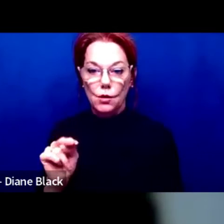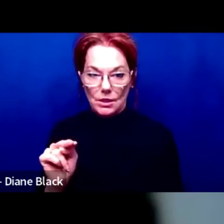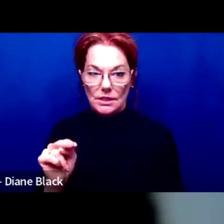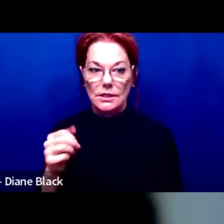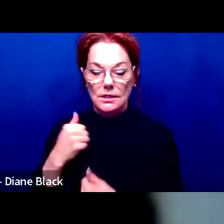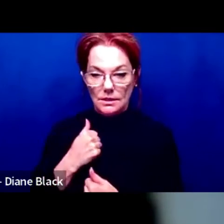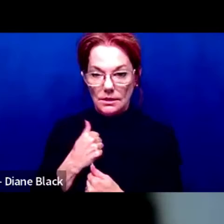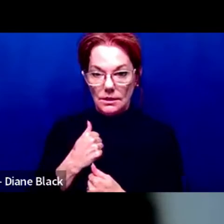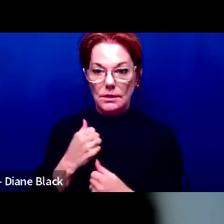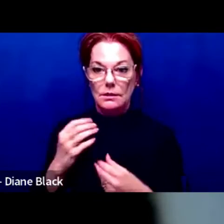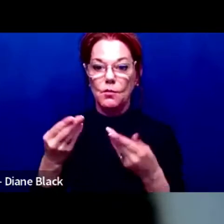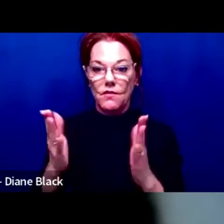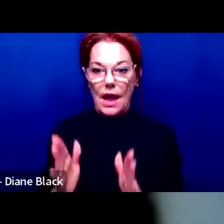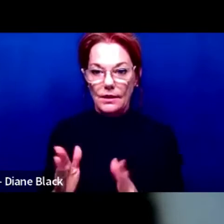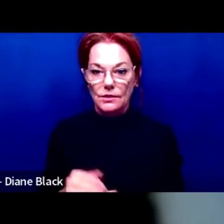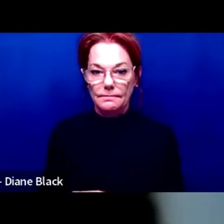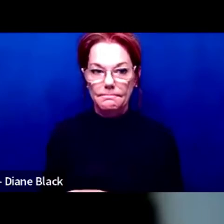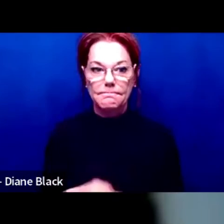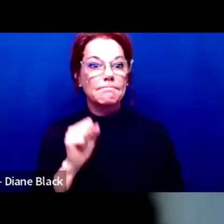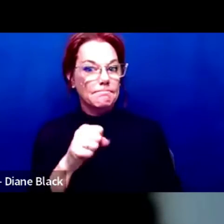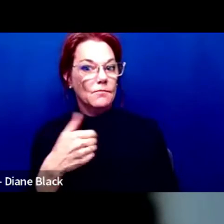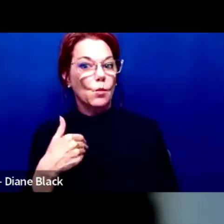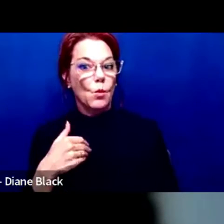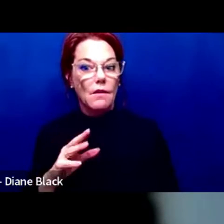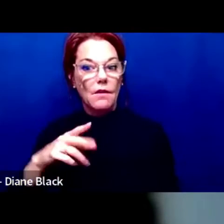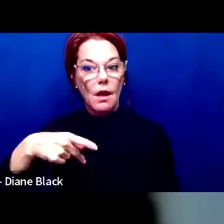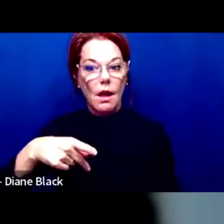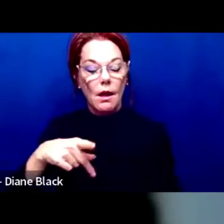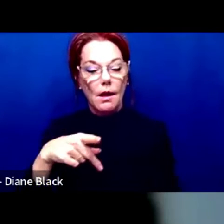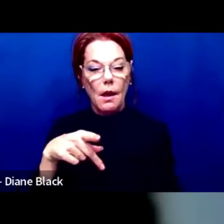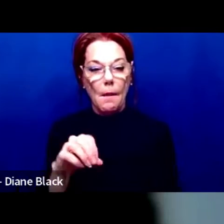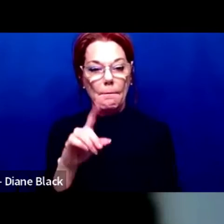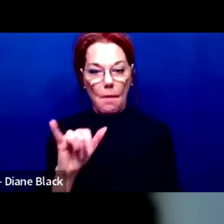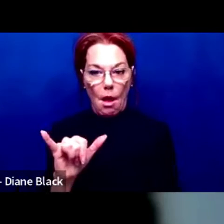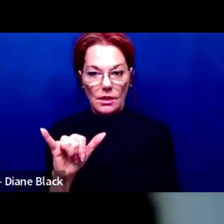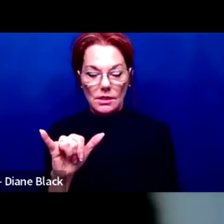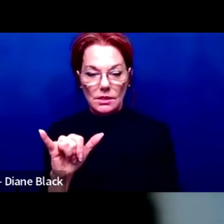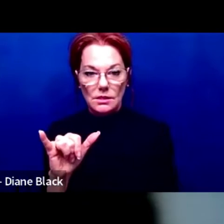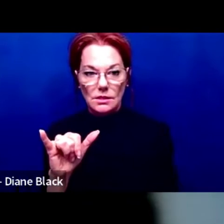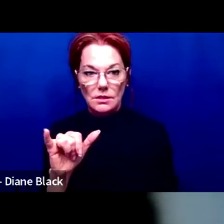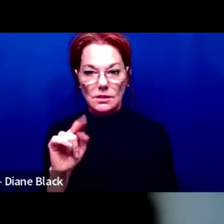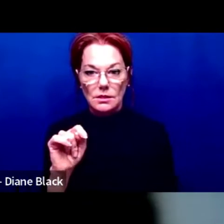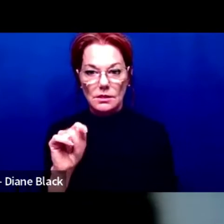Traci Barney: So we have a polytrauma units of veterans, probably trauma unit, here in